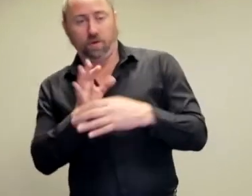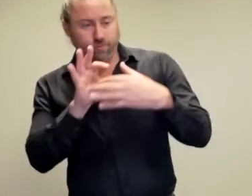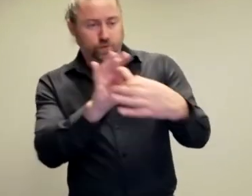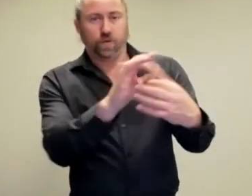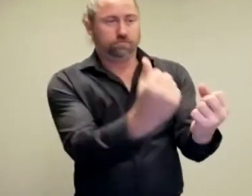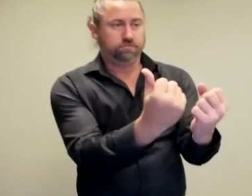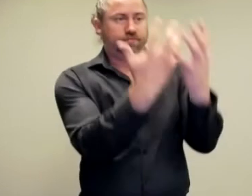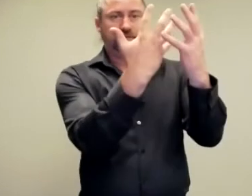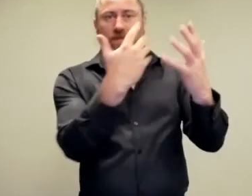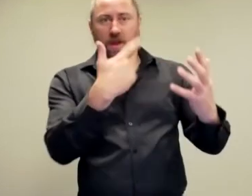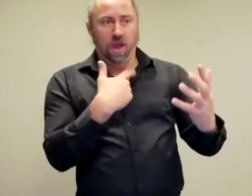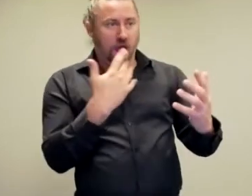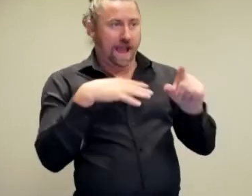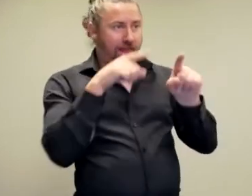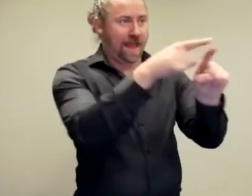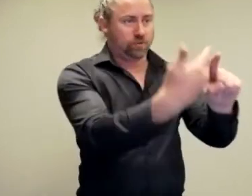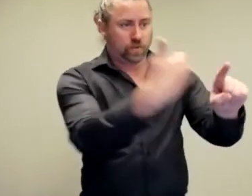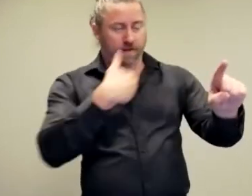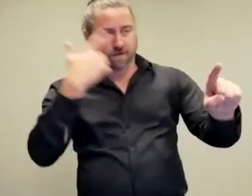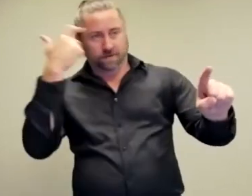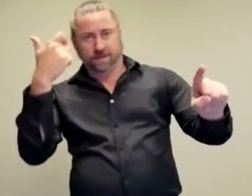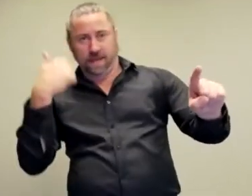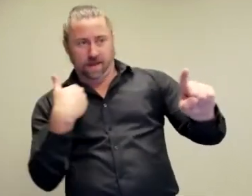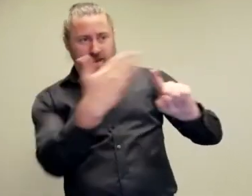and the audience is activated by the affinities at play.